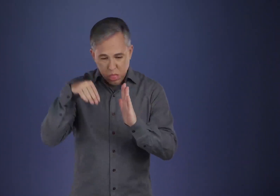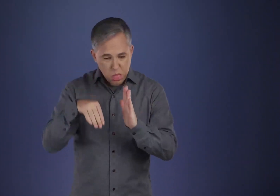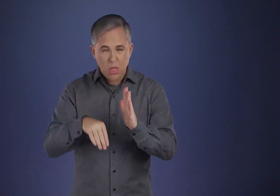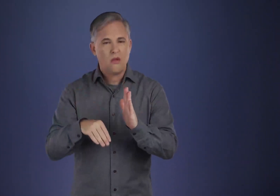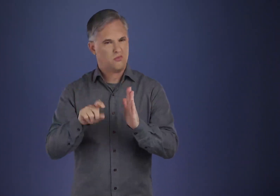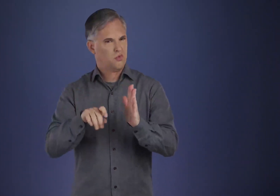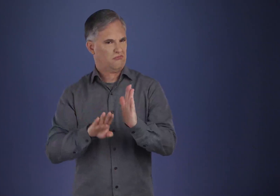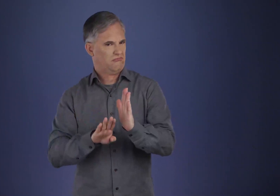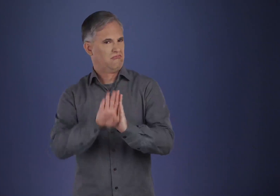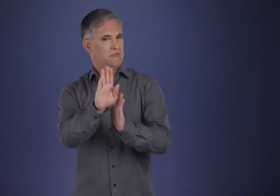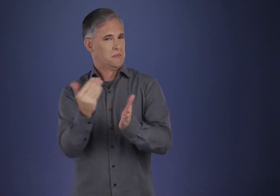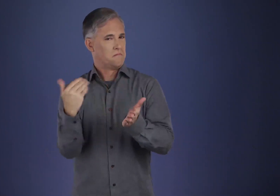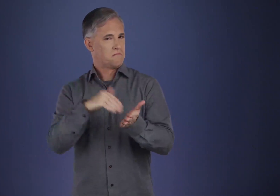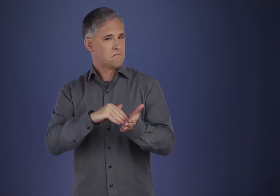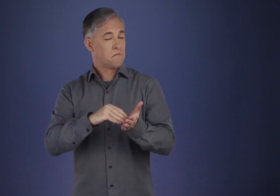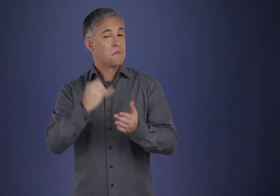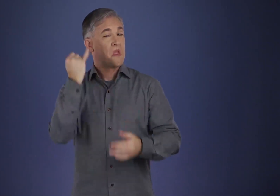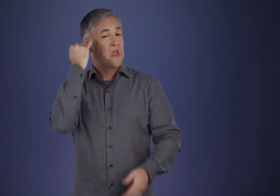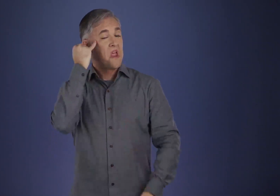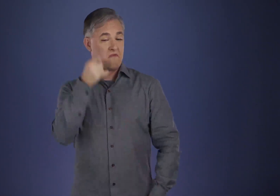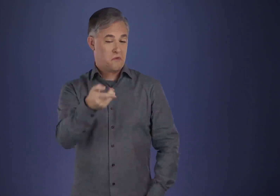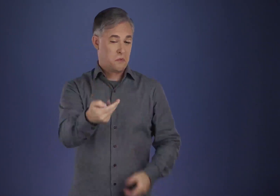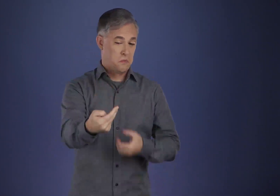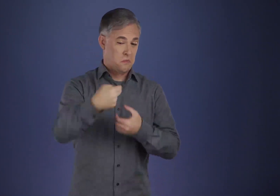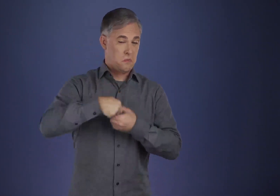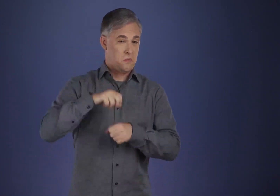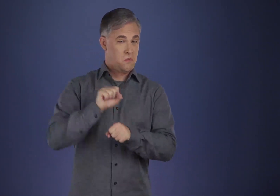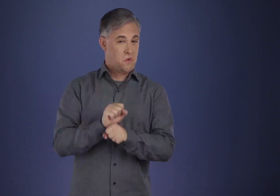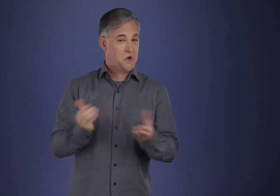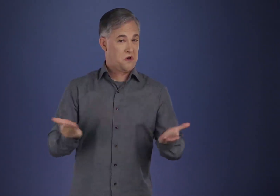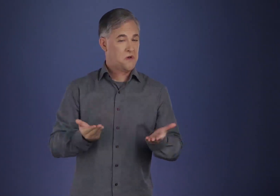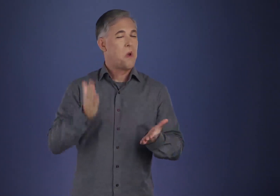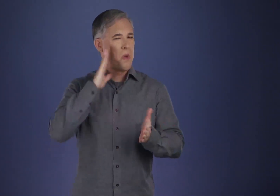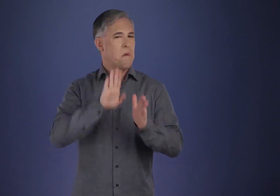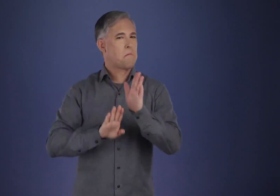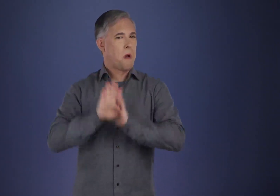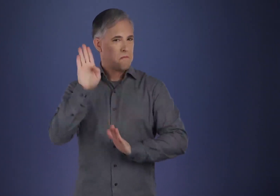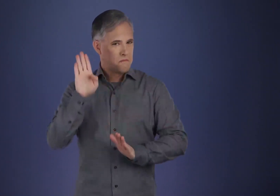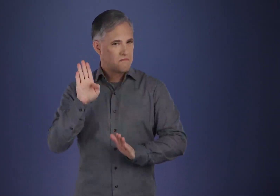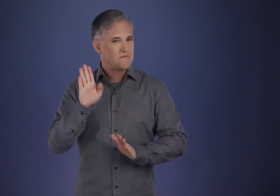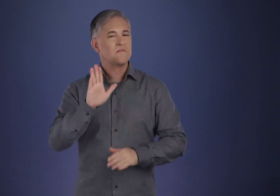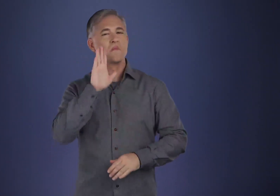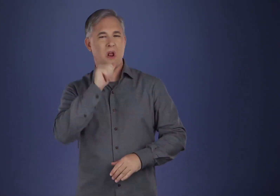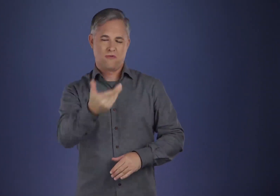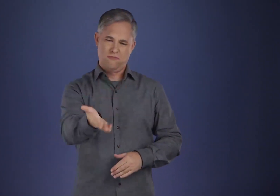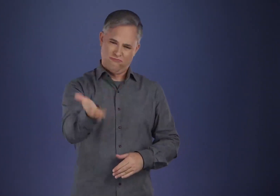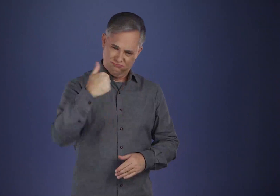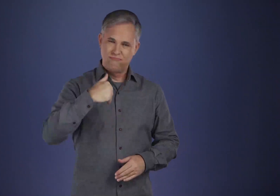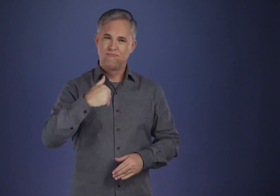Thousands of dollars a month. It should be doing just as well now, and it would — if only you’d help me.